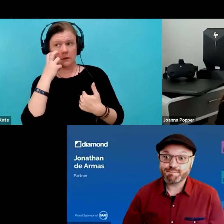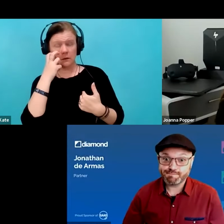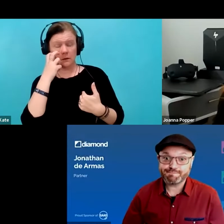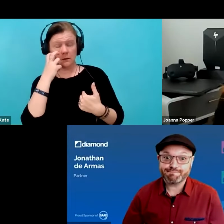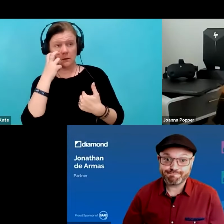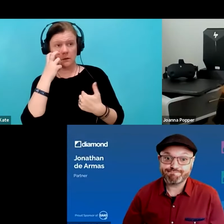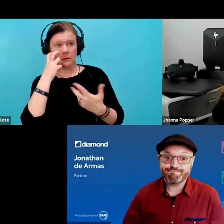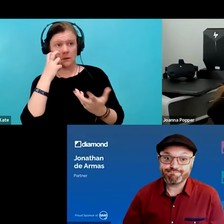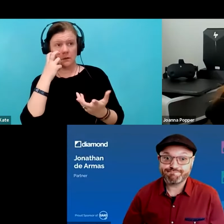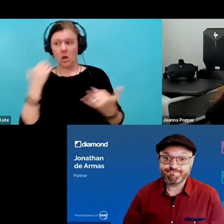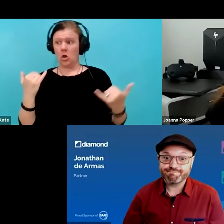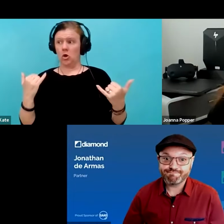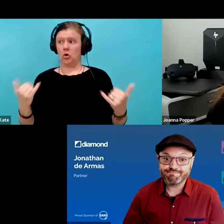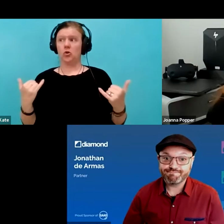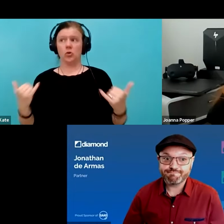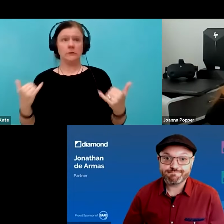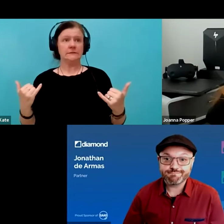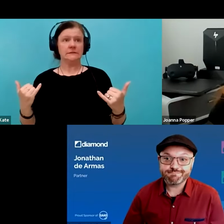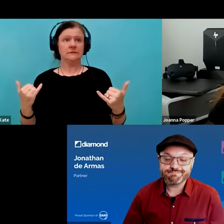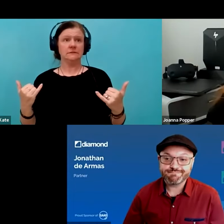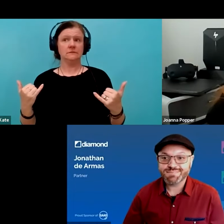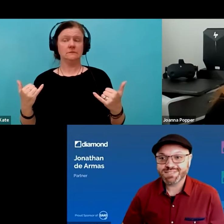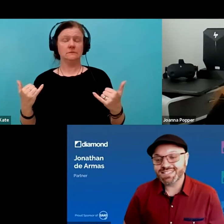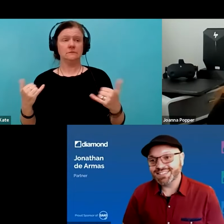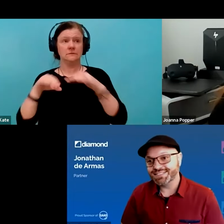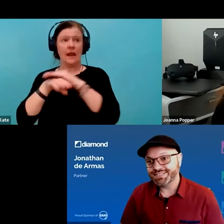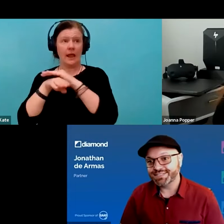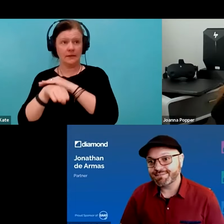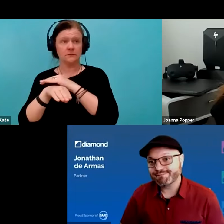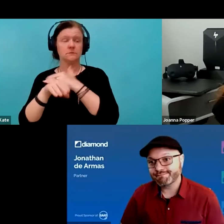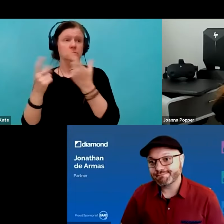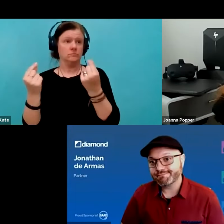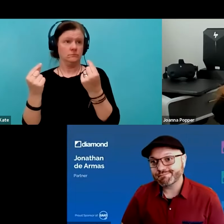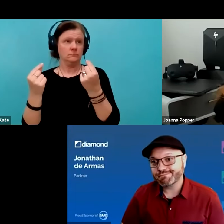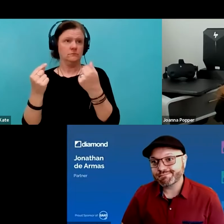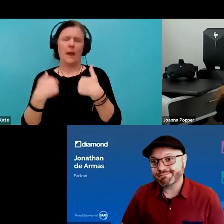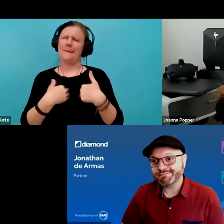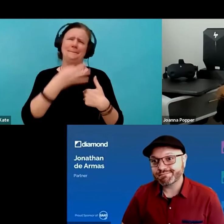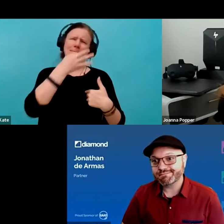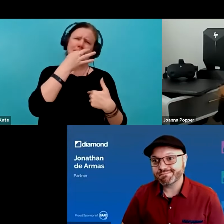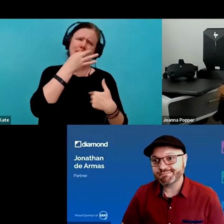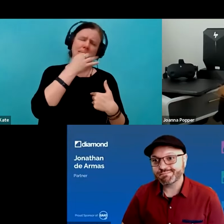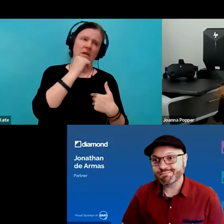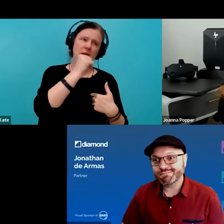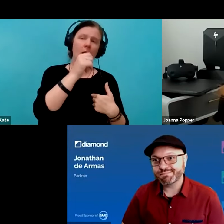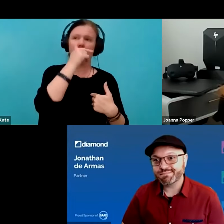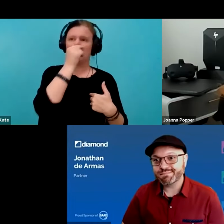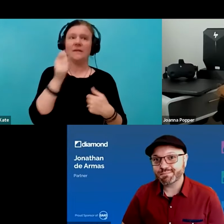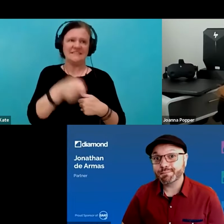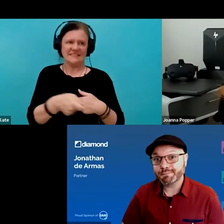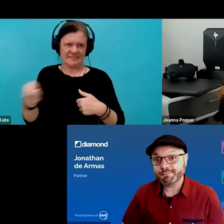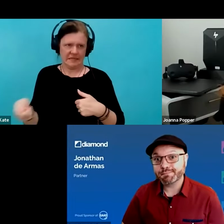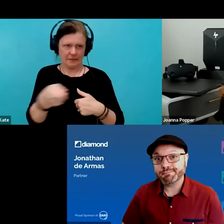Chadwick Turner: Currently, the methods that those folks have access to are the, I mean, I'm not an expert in everything but the walking stick potentially a guide